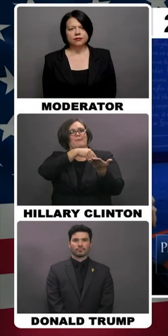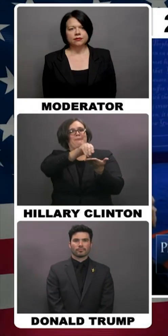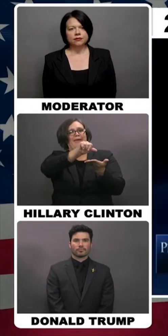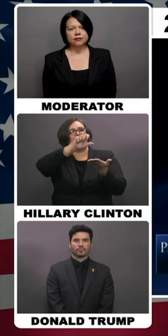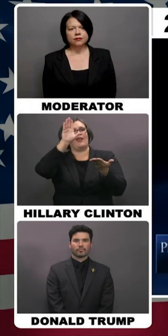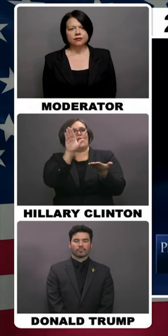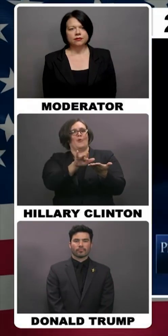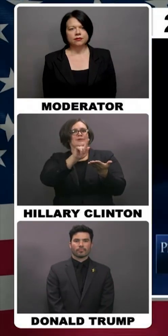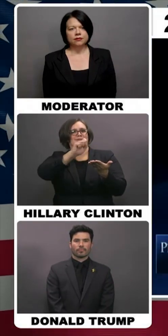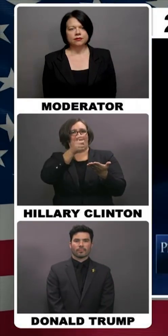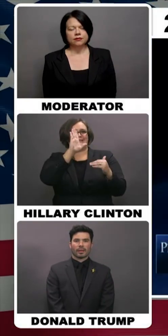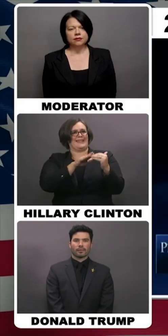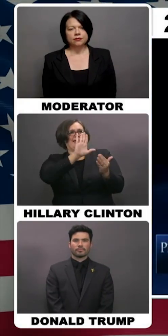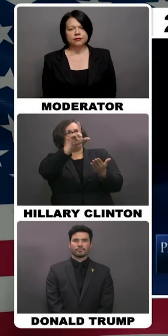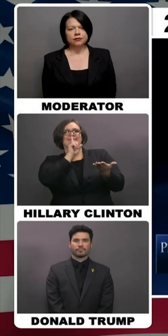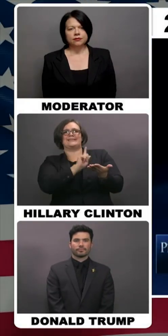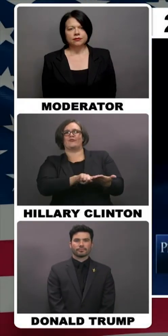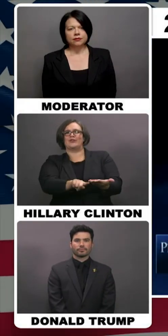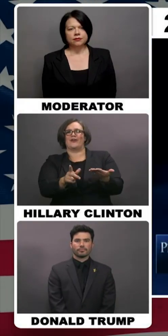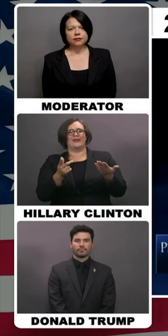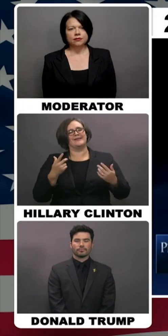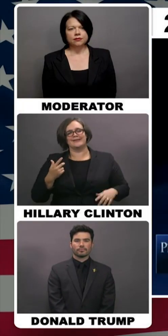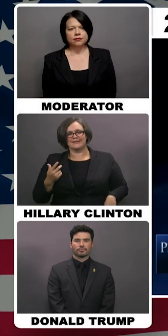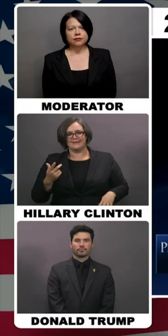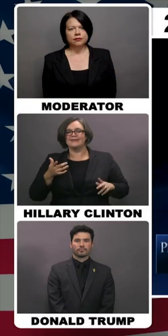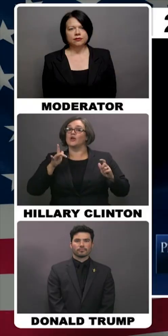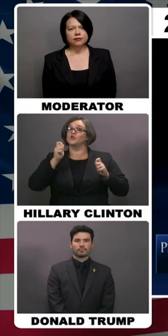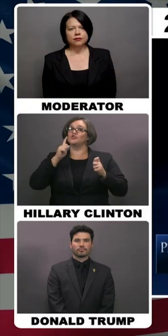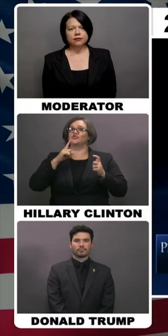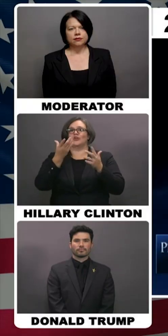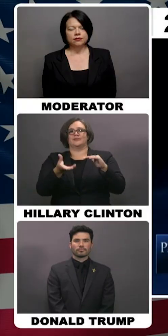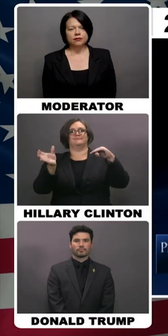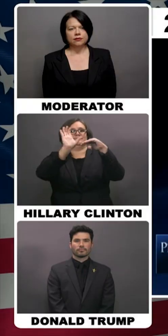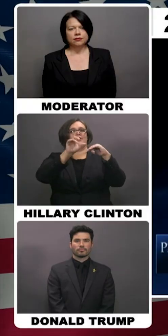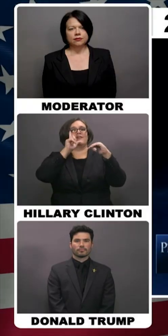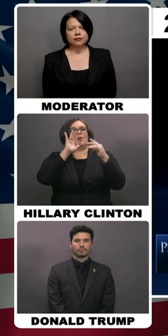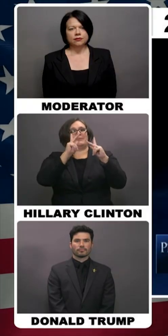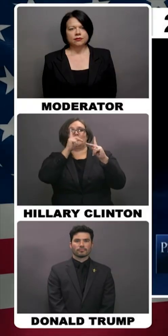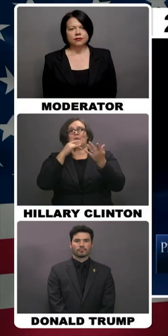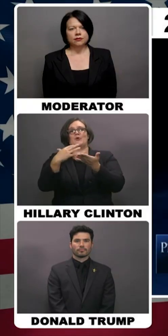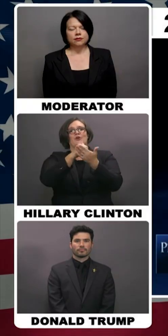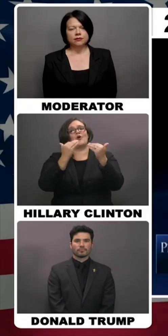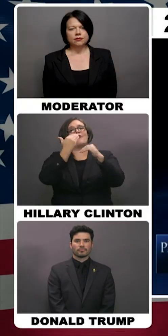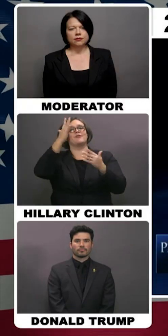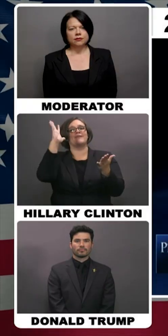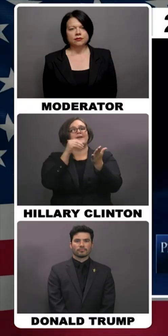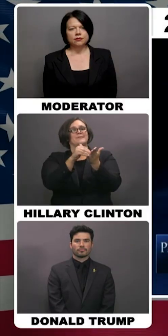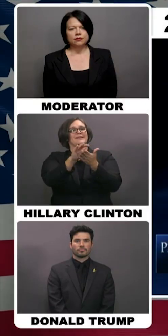I wanna have a surcharge on incomes above 5 million. We have to make up for lost times because I wanna invest in you.